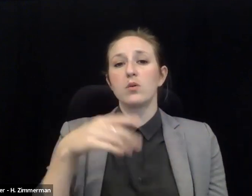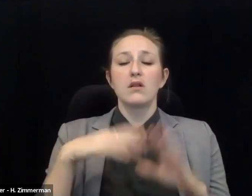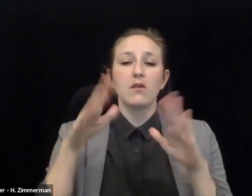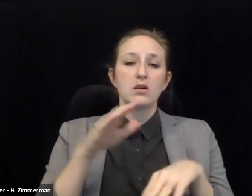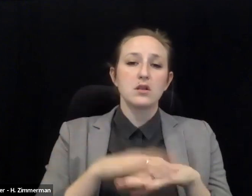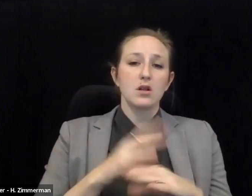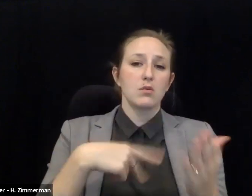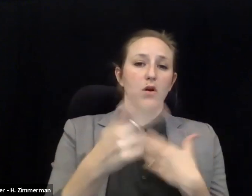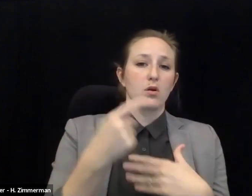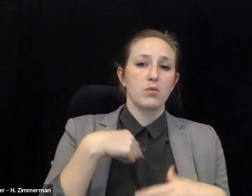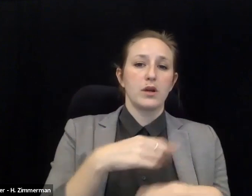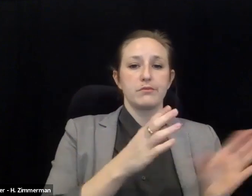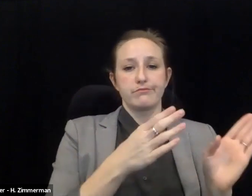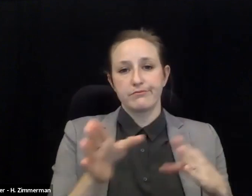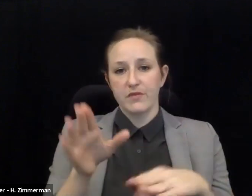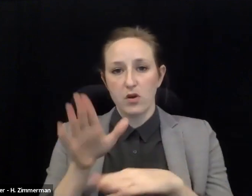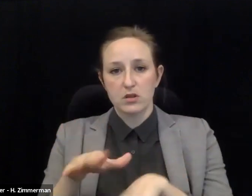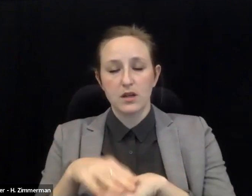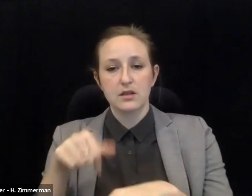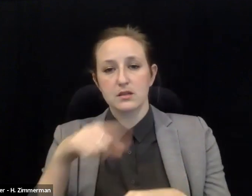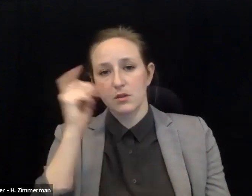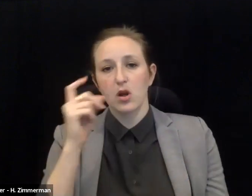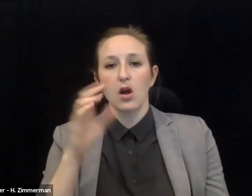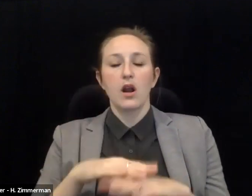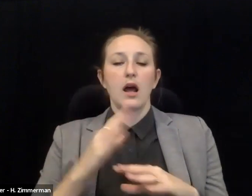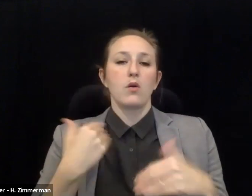this summer on our youth exchange unit.